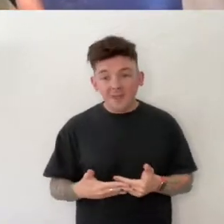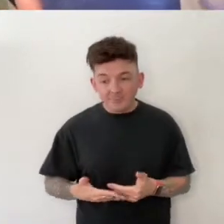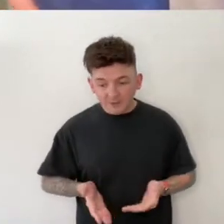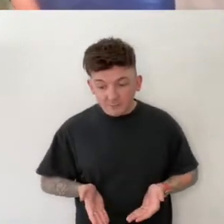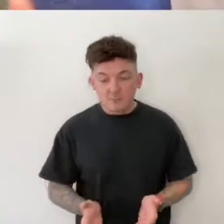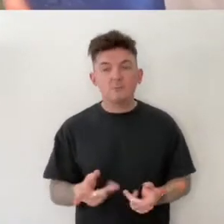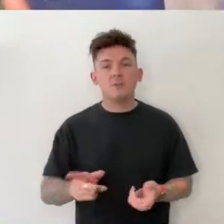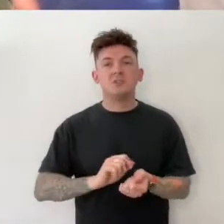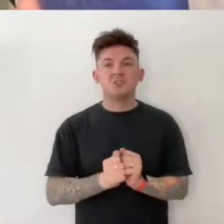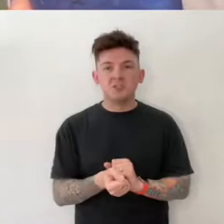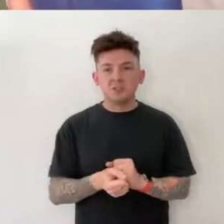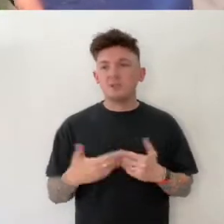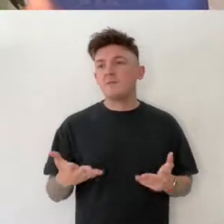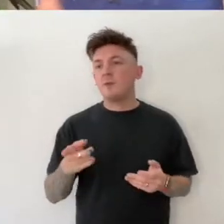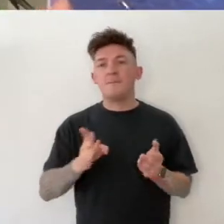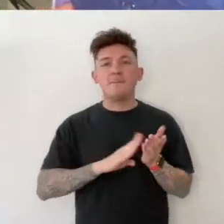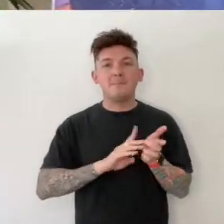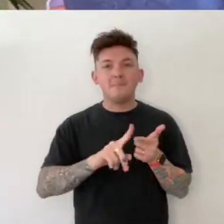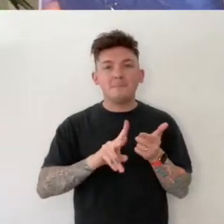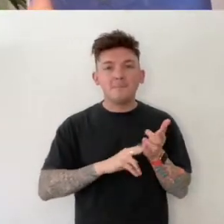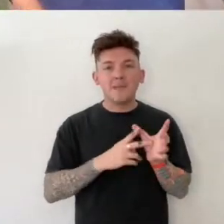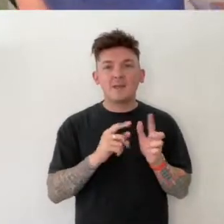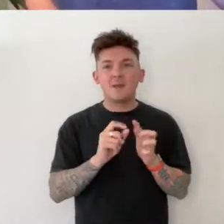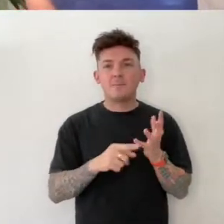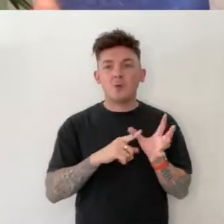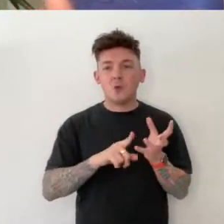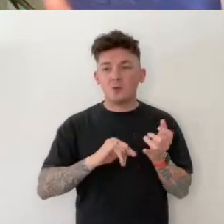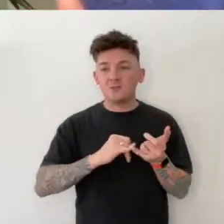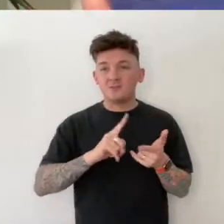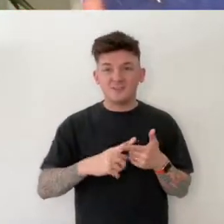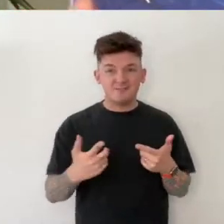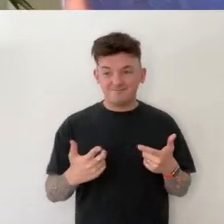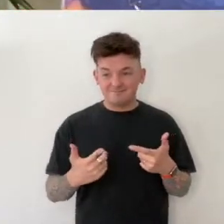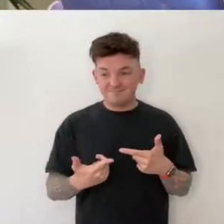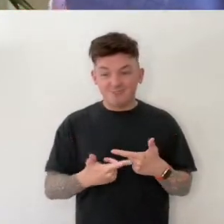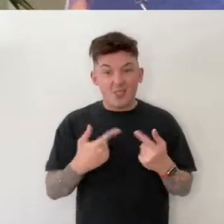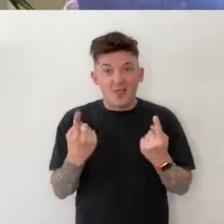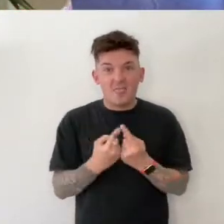then you've got menopause, it can all contribute to getting the hairs and particularly on my